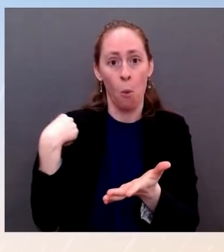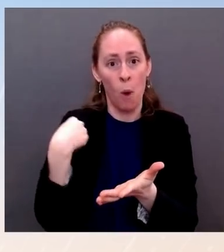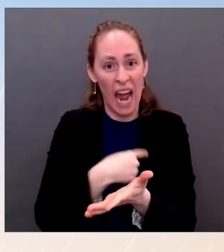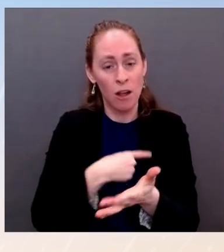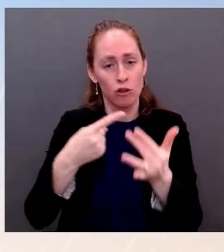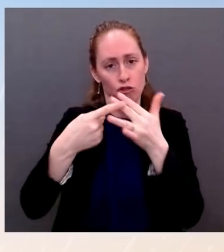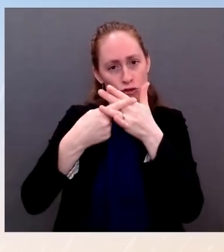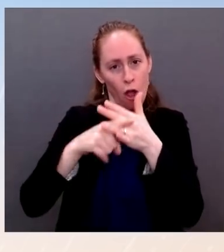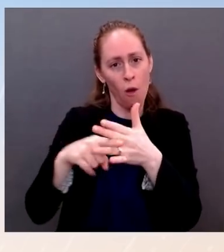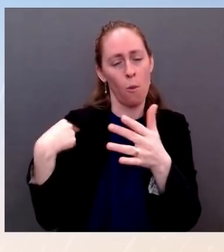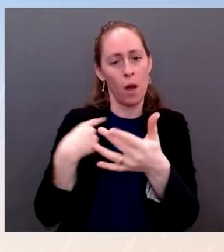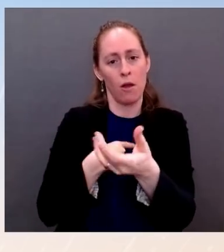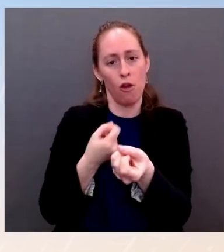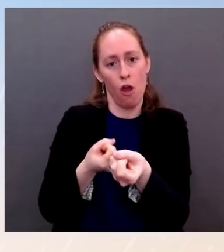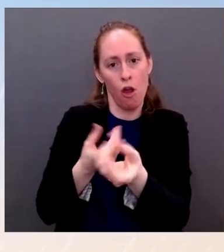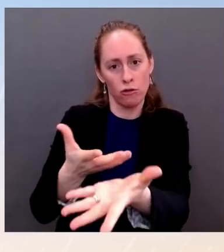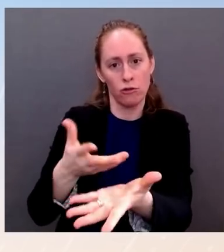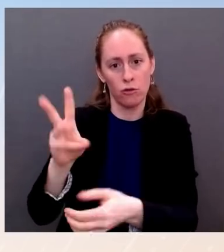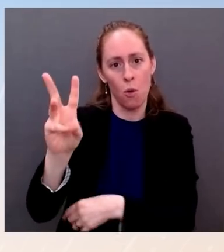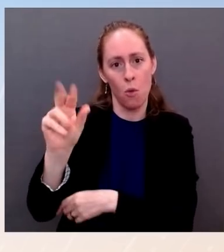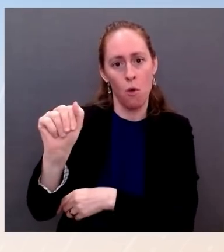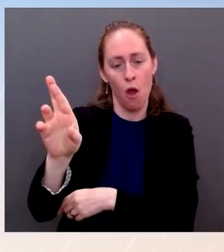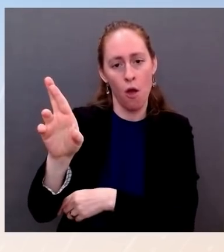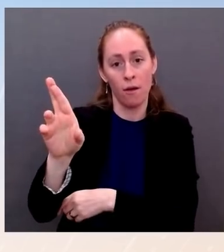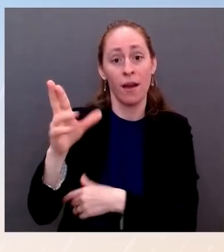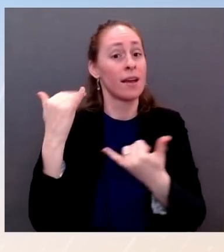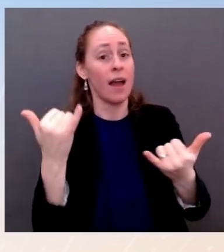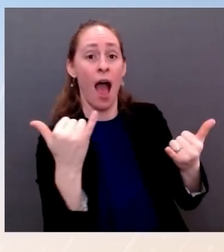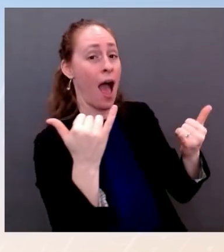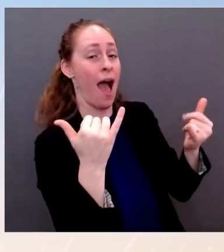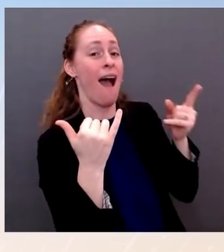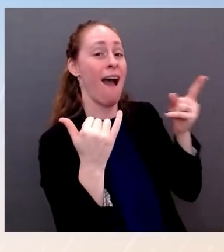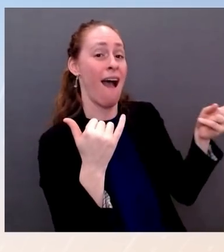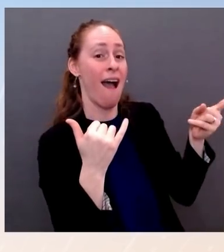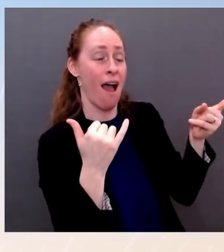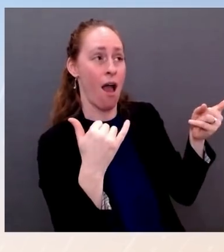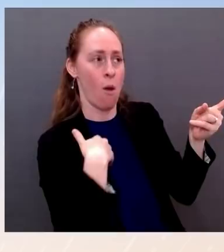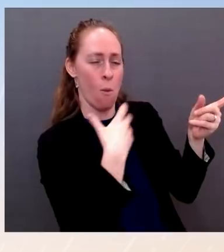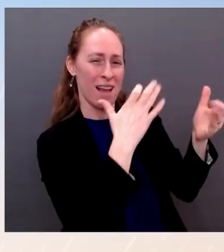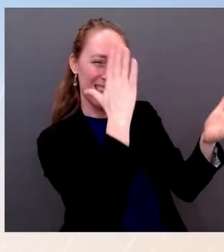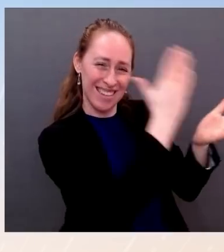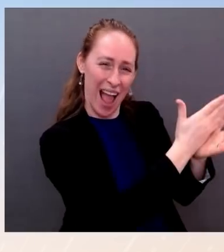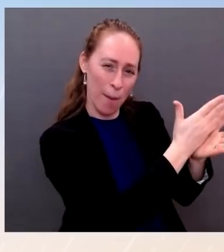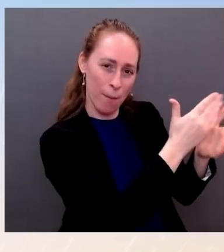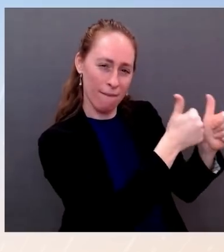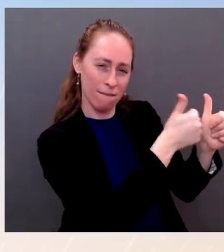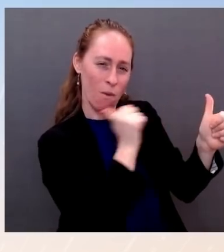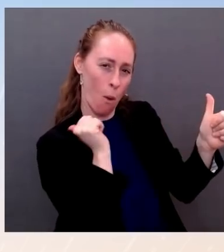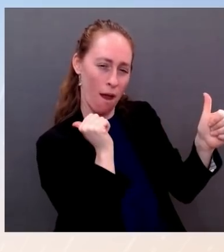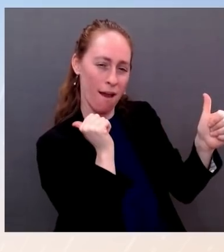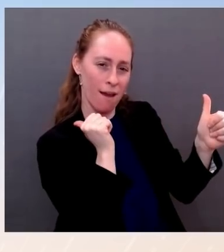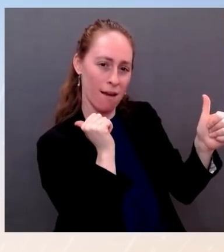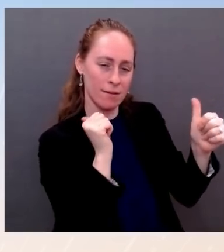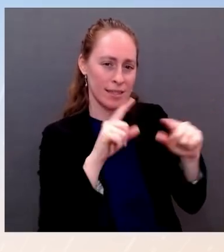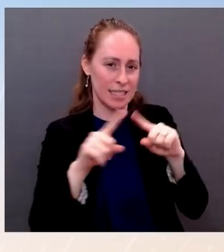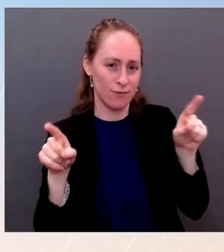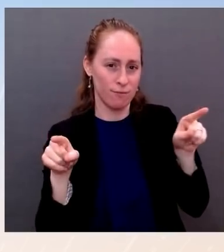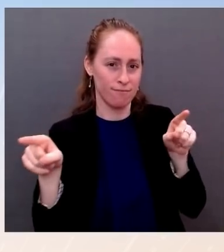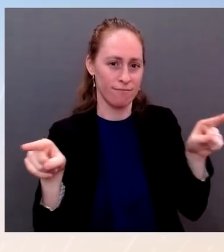And all we can do is come here before you in good faith and share everything that we know to the best of our ability, while protecting sources and methods